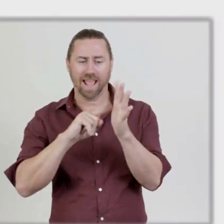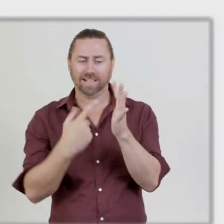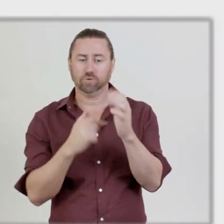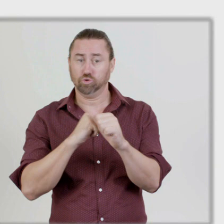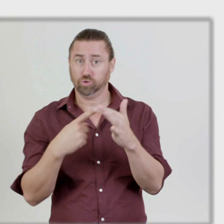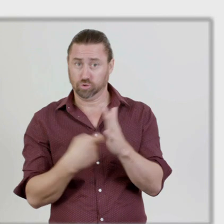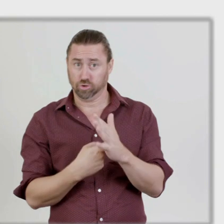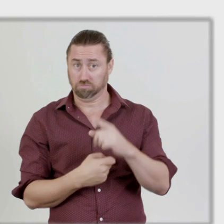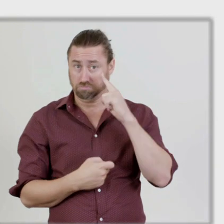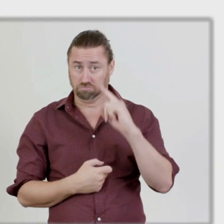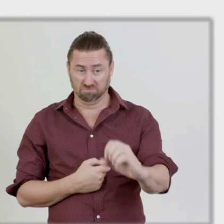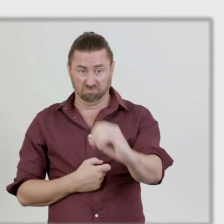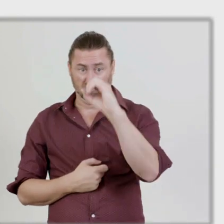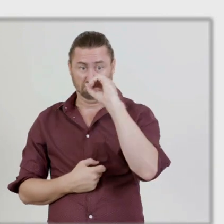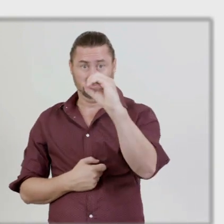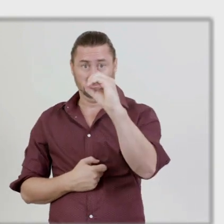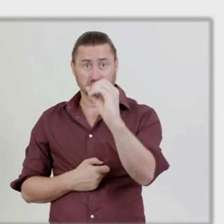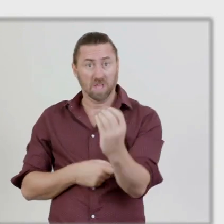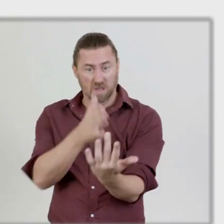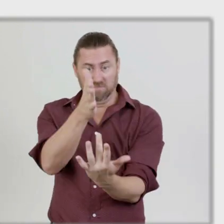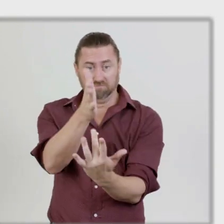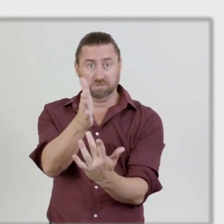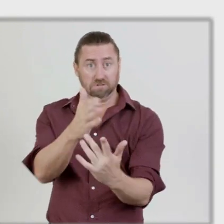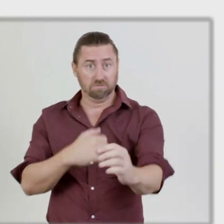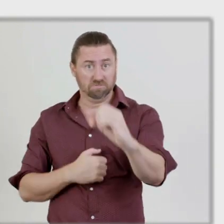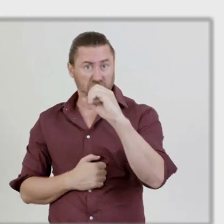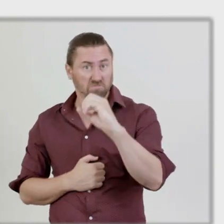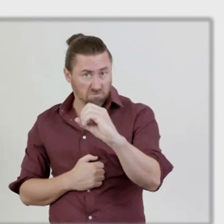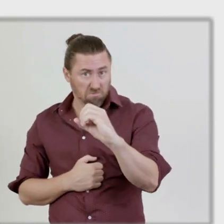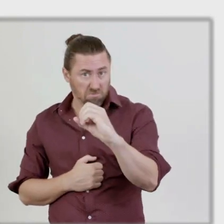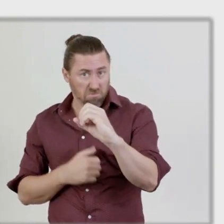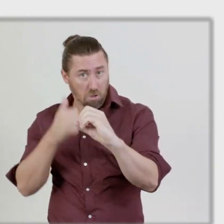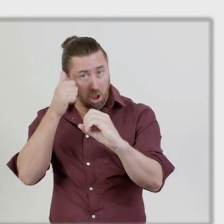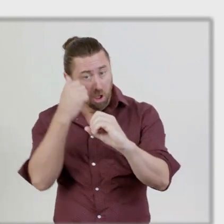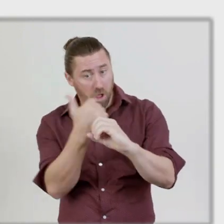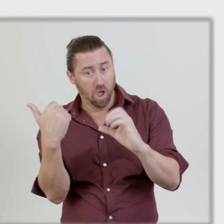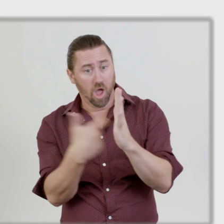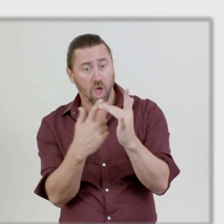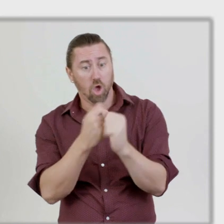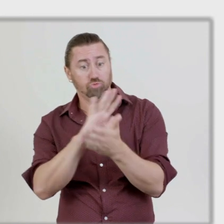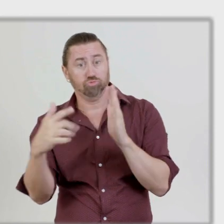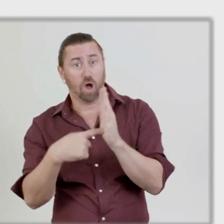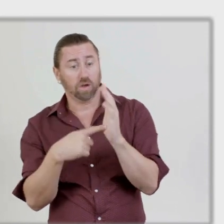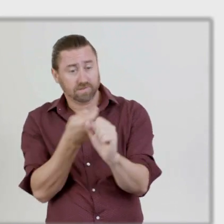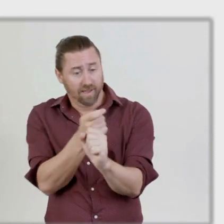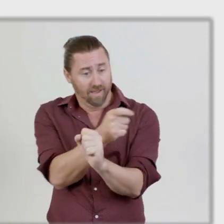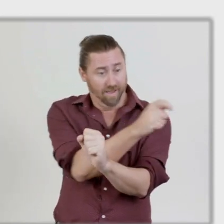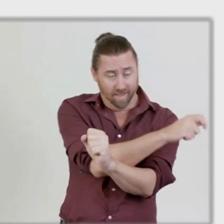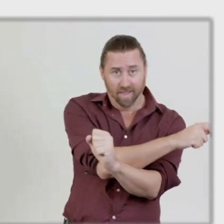Zero has been placed in the middle of the line. We know the numbers to the right of zero are the counting numbers.